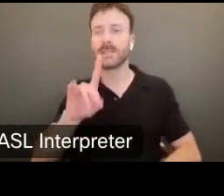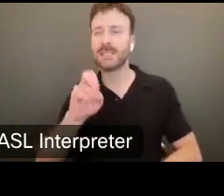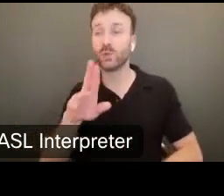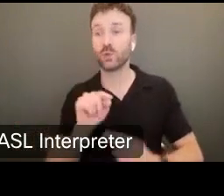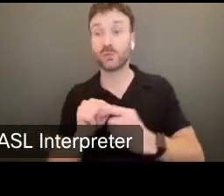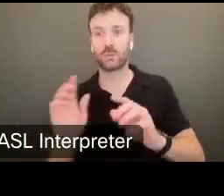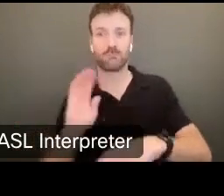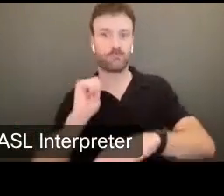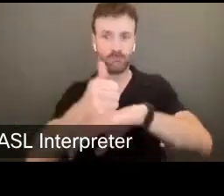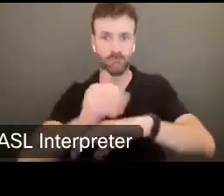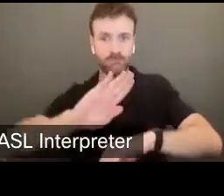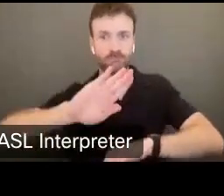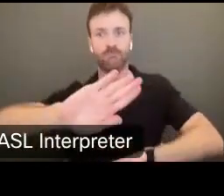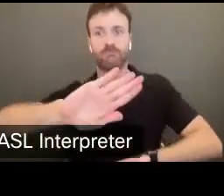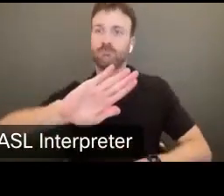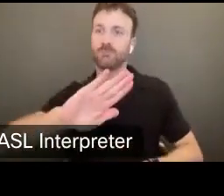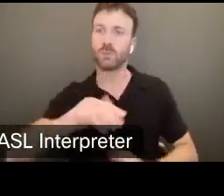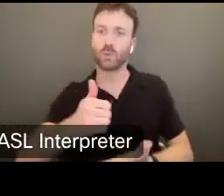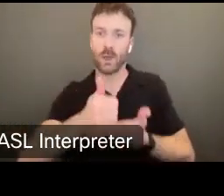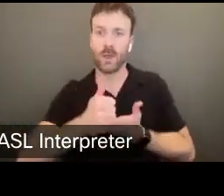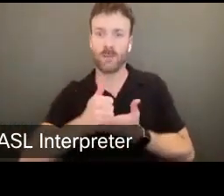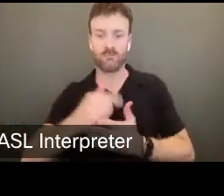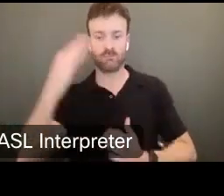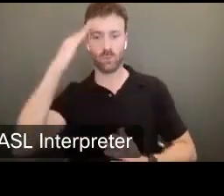the wayfinding around the construction zones.